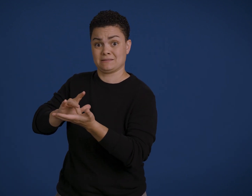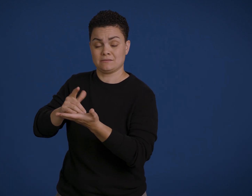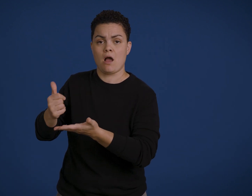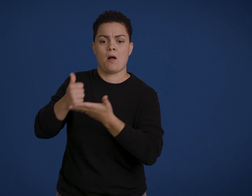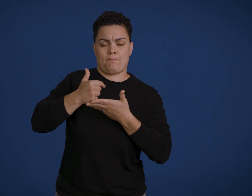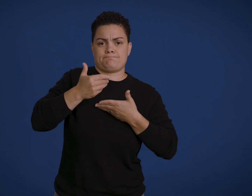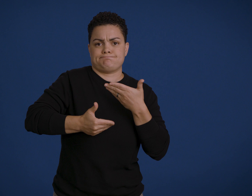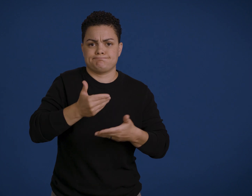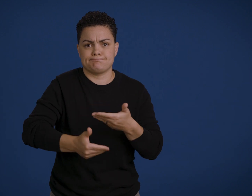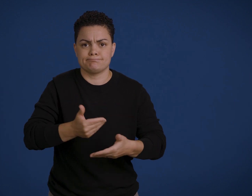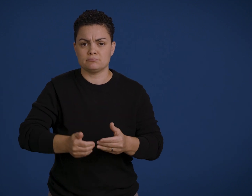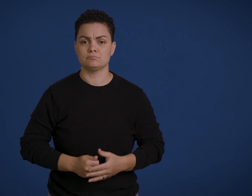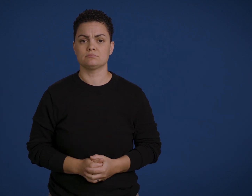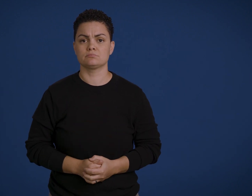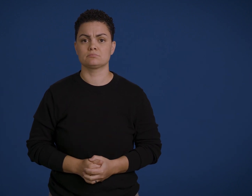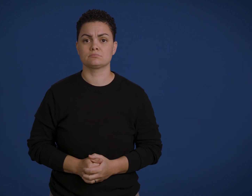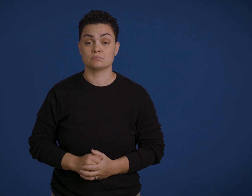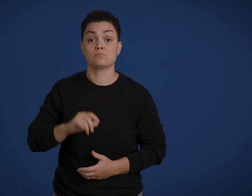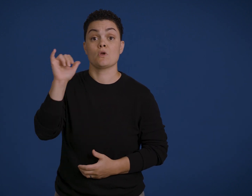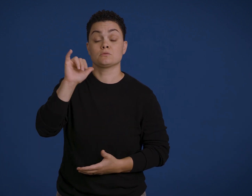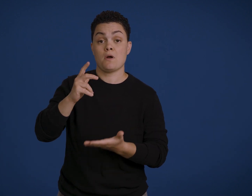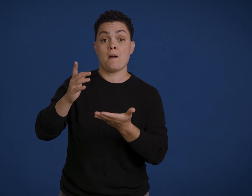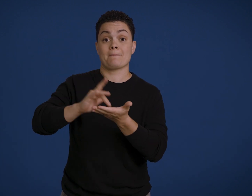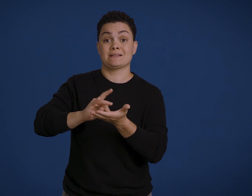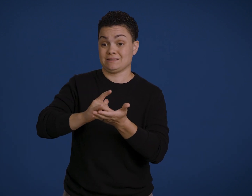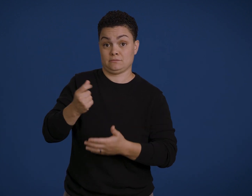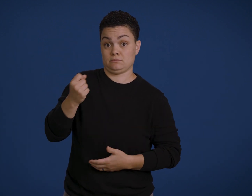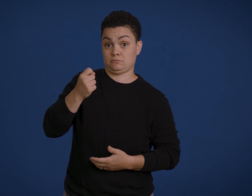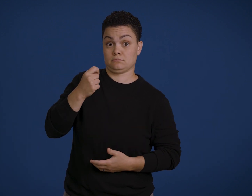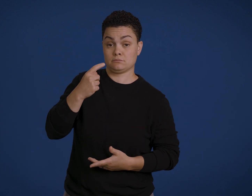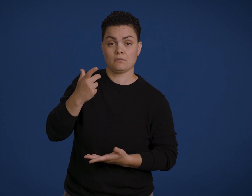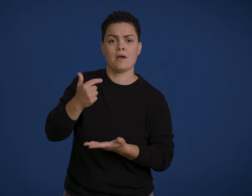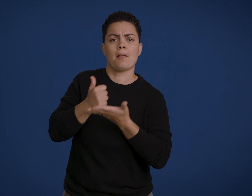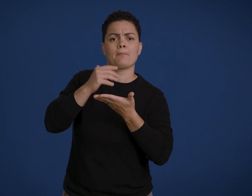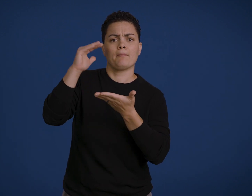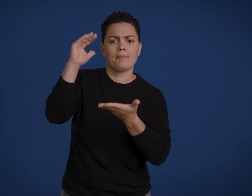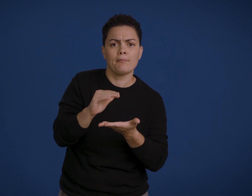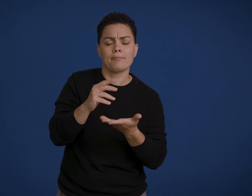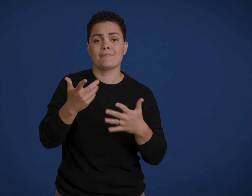as well as medications that are used to treat anxiety and depression.